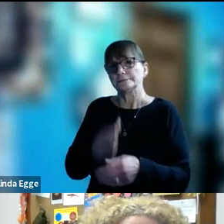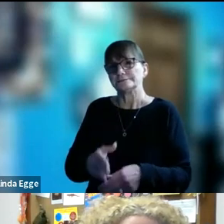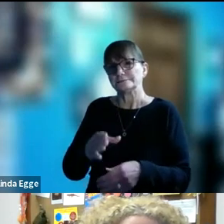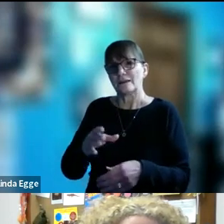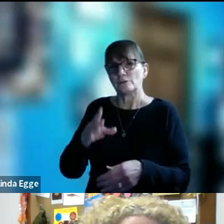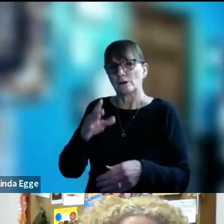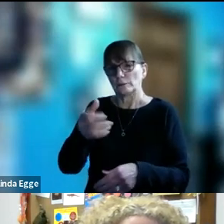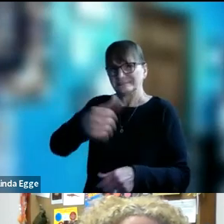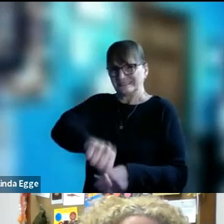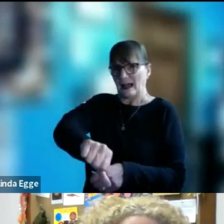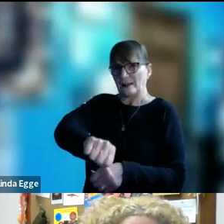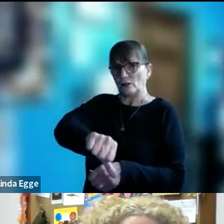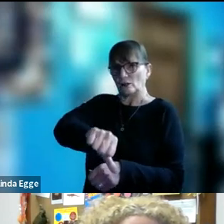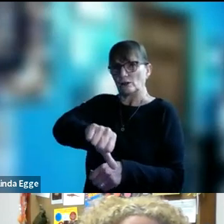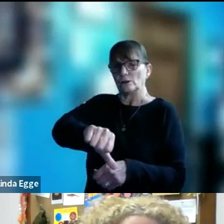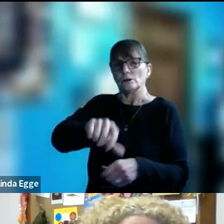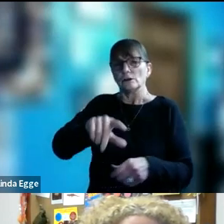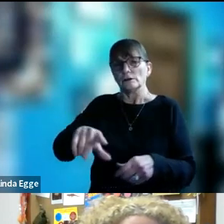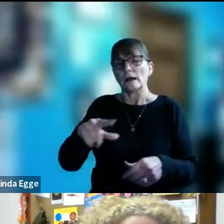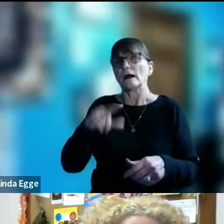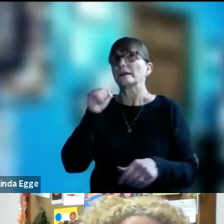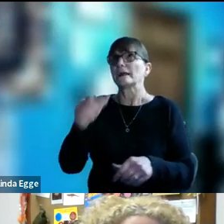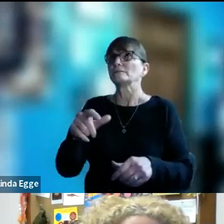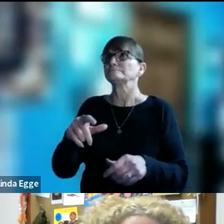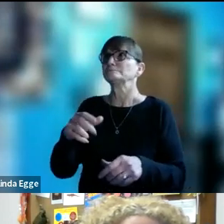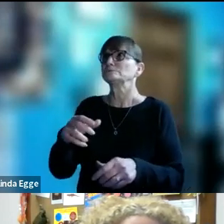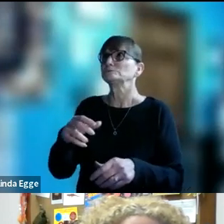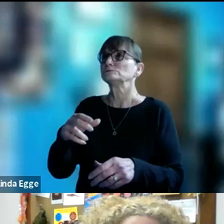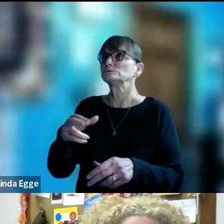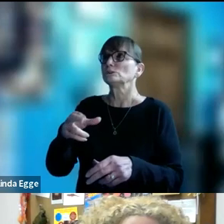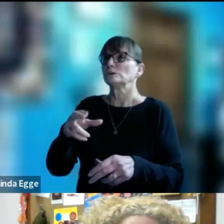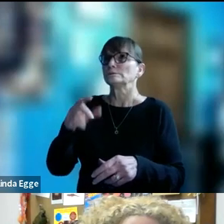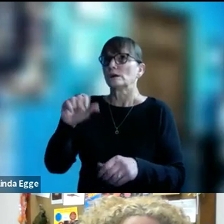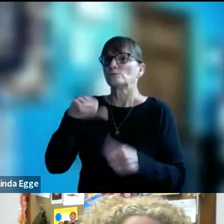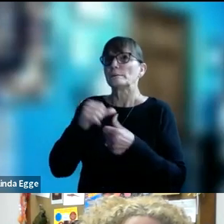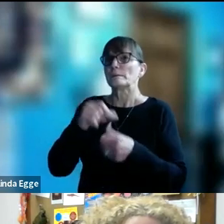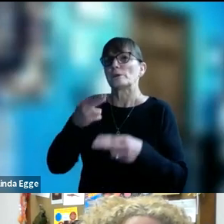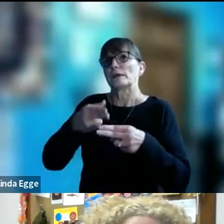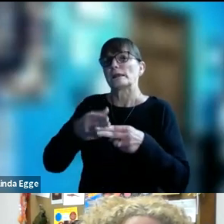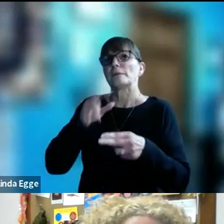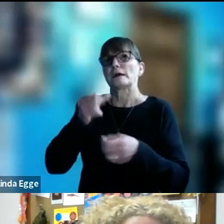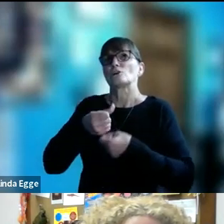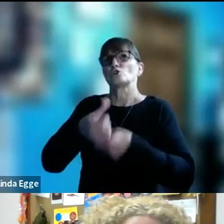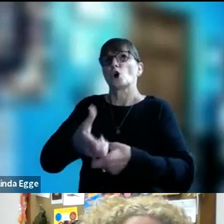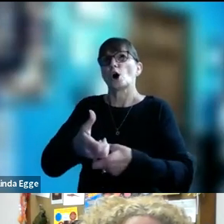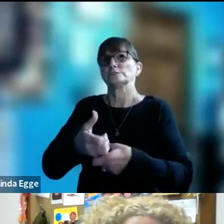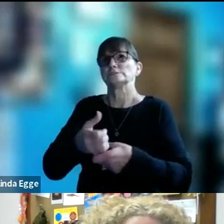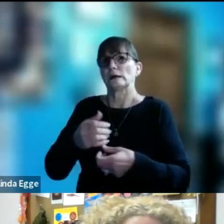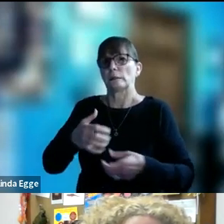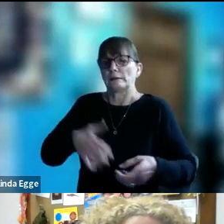is, I cannot recall the name of the condition. There is a condition that can cause like nausea and vomiting.